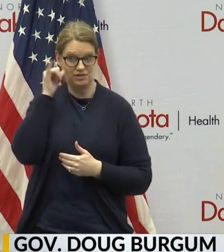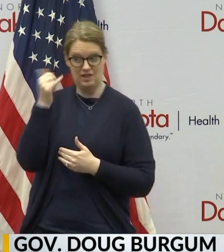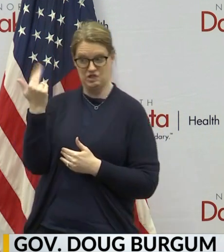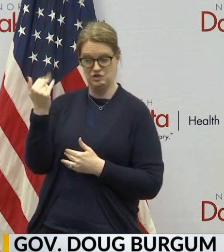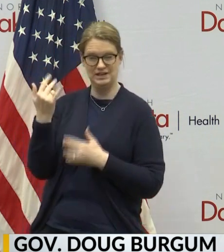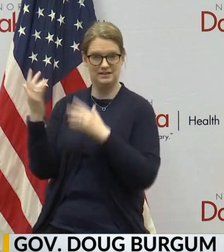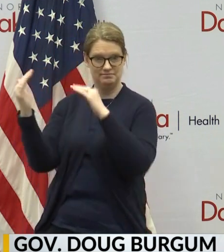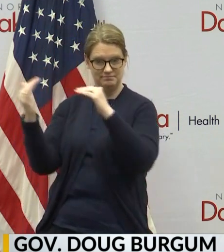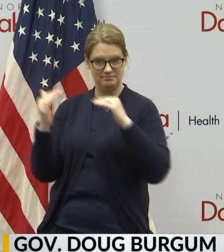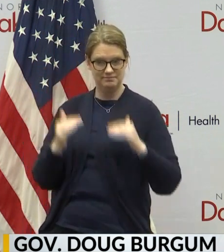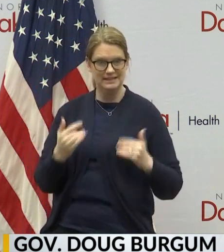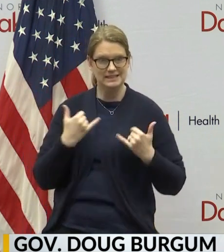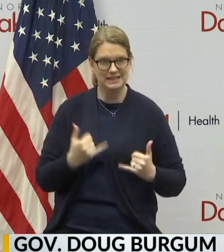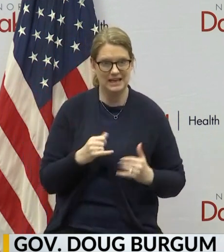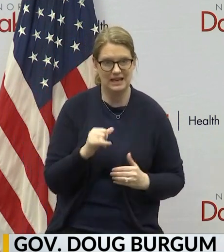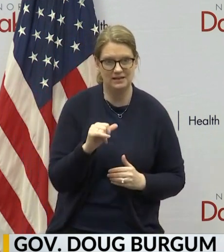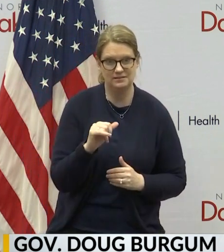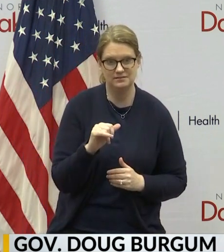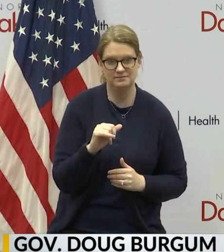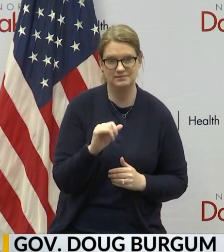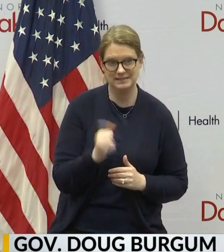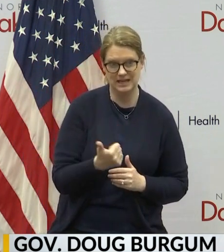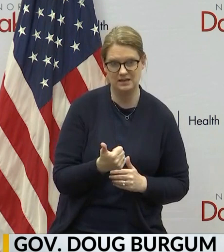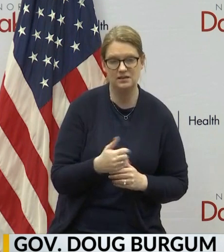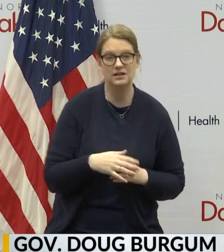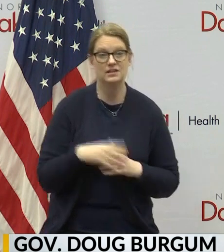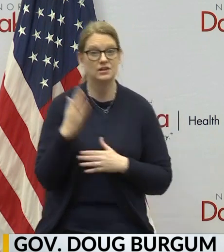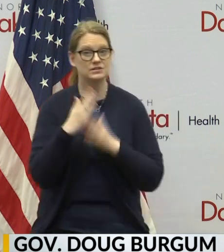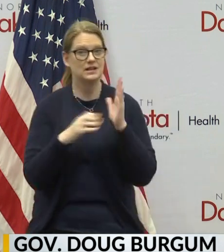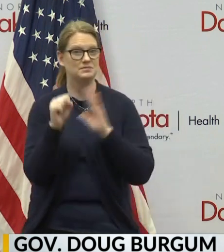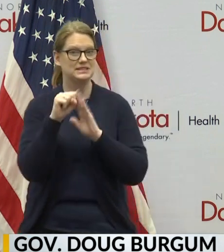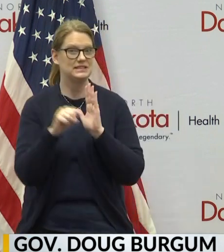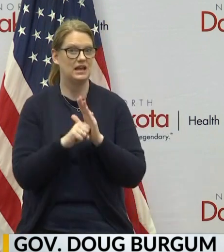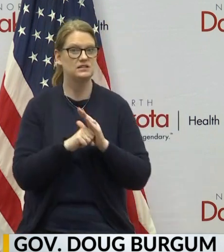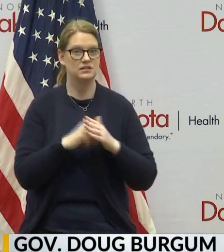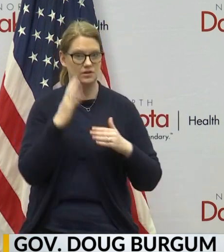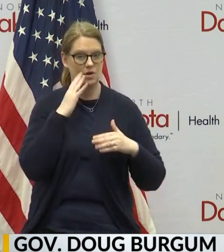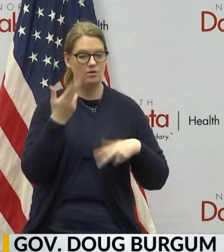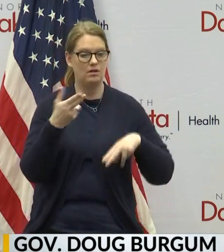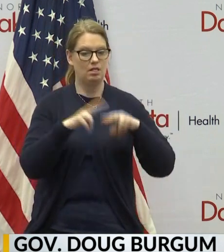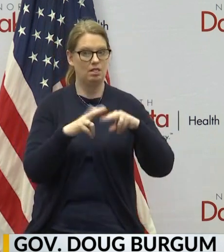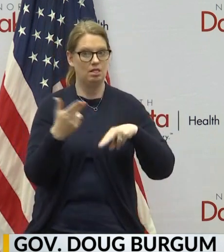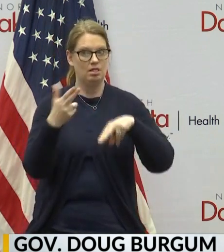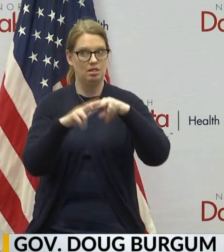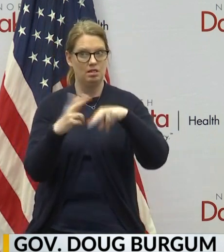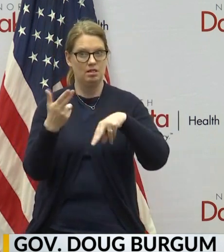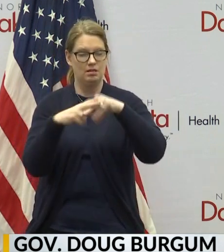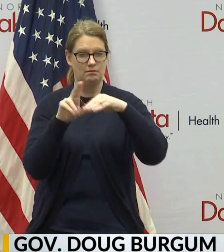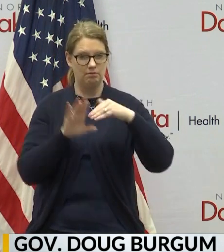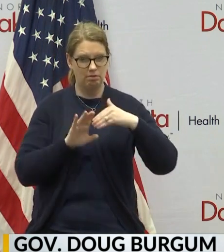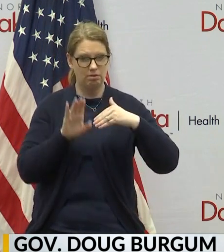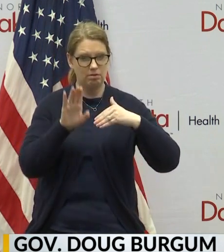FOR 10 FOR DAY. THE GOOD NEWS IS THAT'S DOWN FROM YESTERDAY, SO SOME STATES